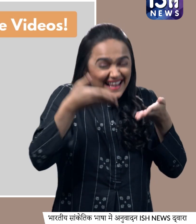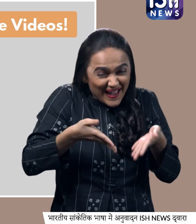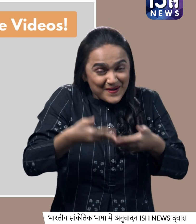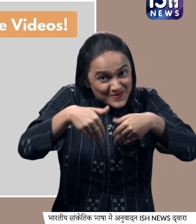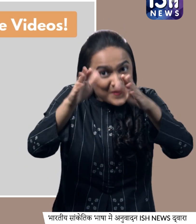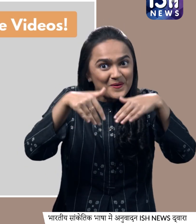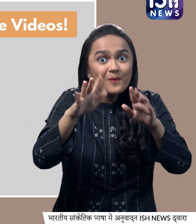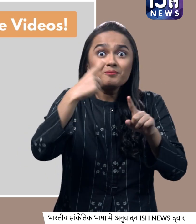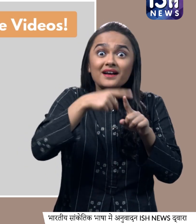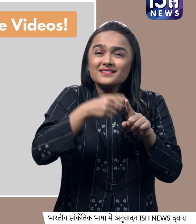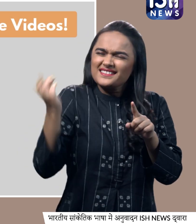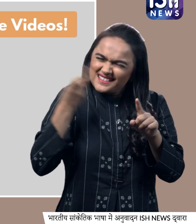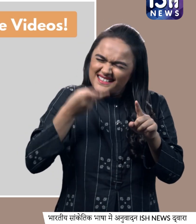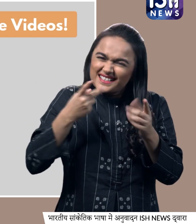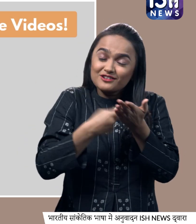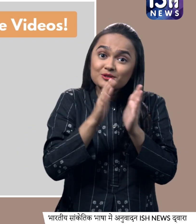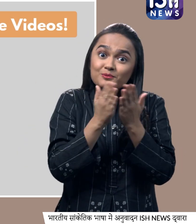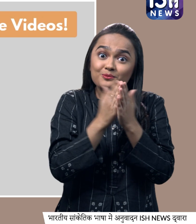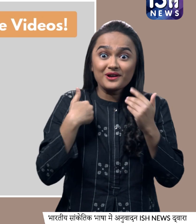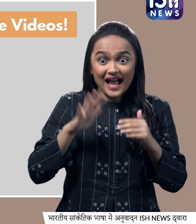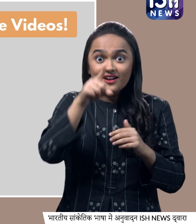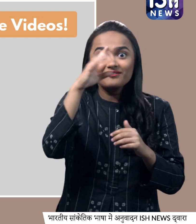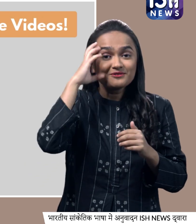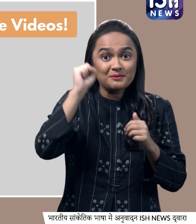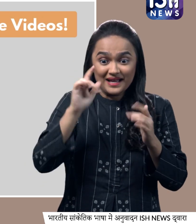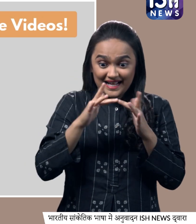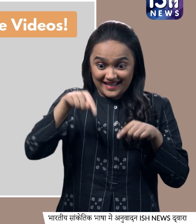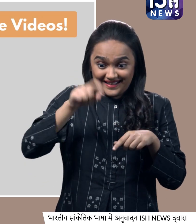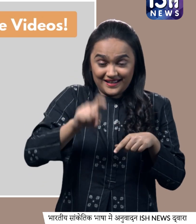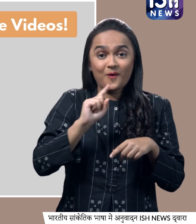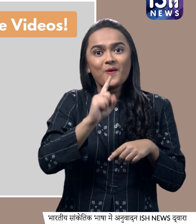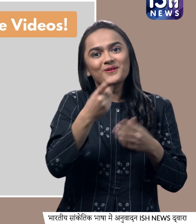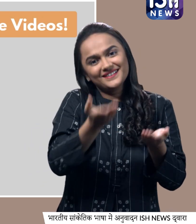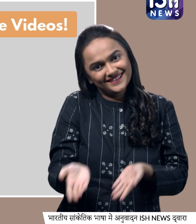And to discover many such recipes, you can click here to order our Satvic Food Book